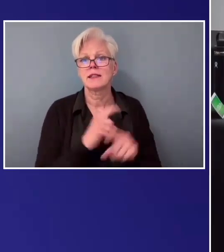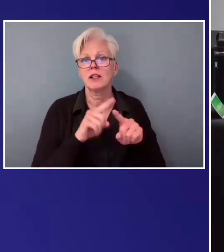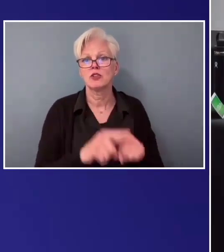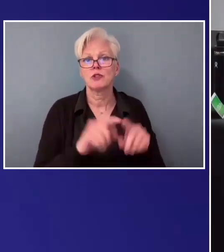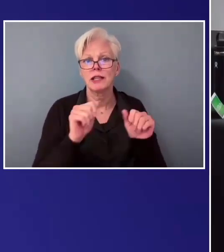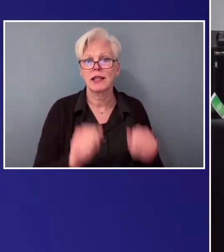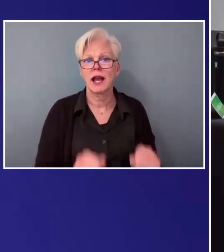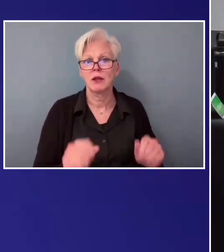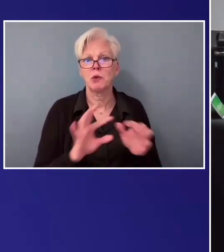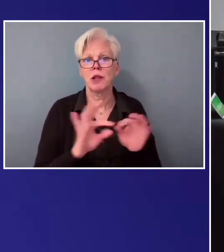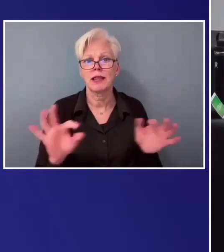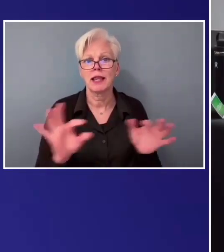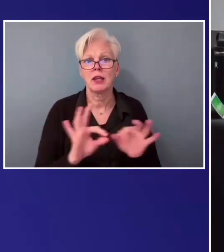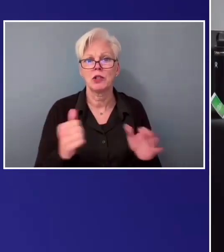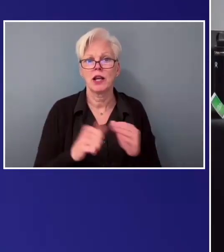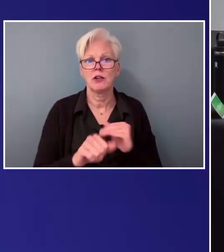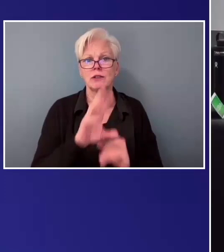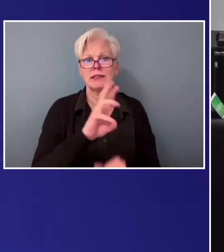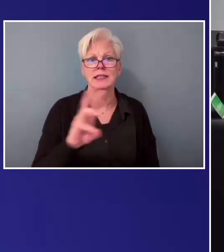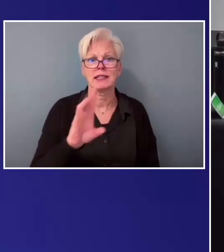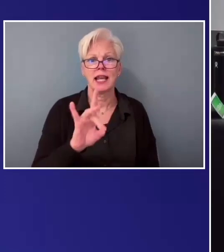language under 668.2.